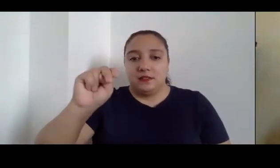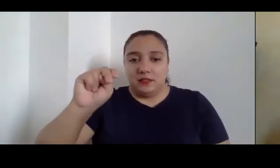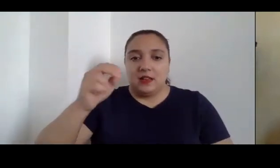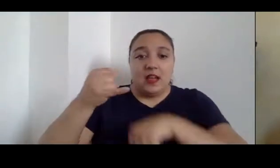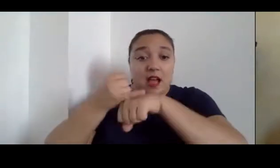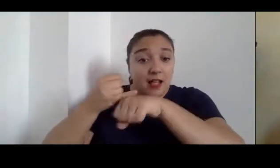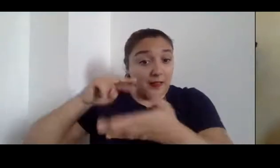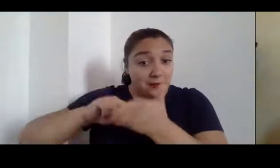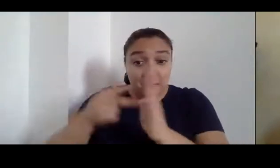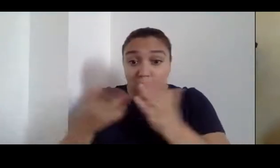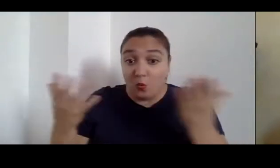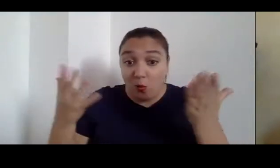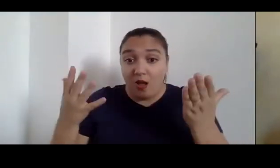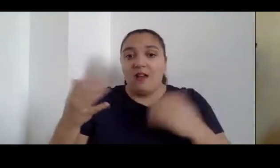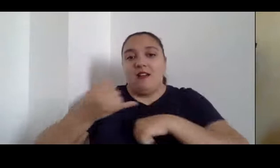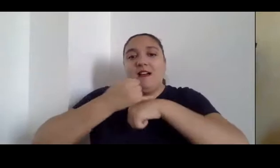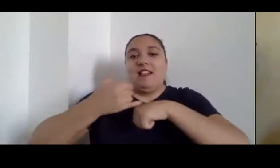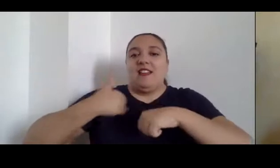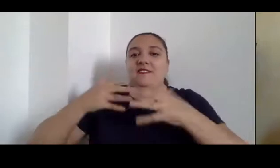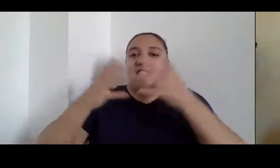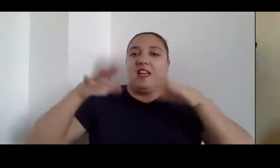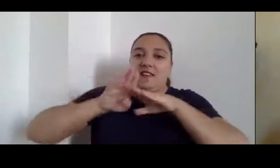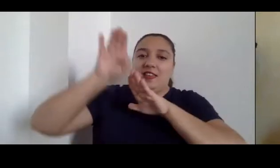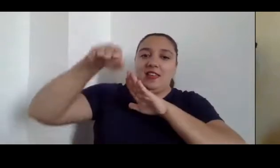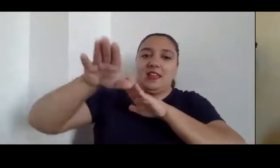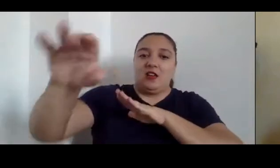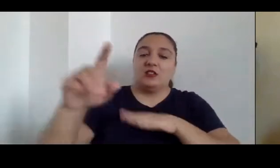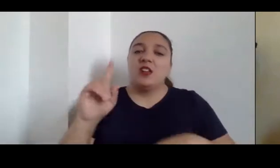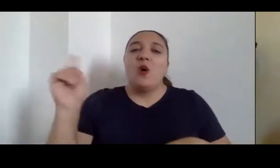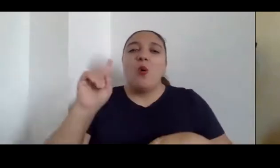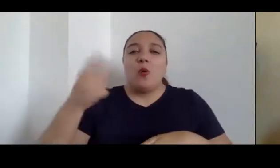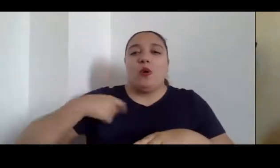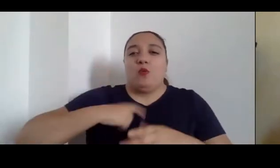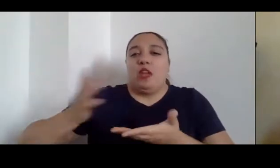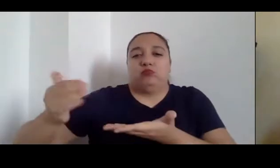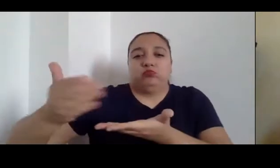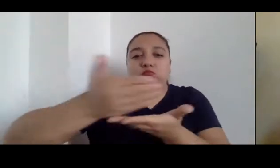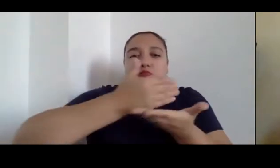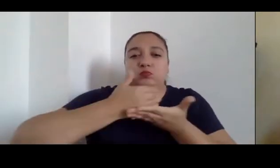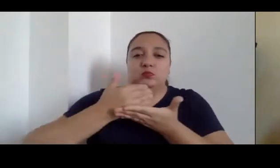Additionally, as we are gathered digitally and inspired by Spider Web Show